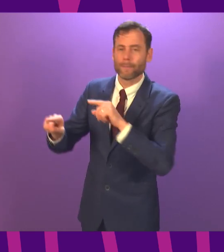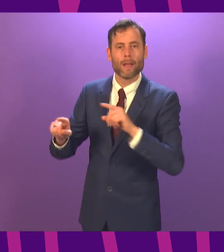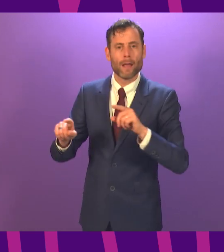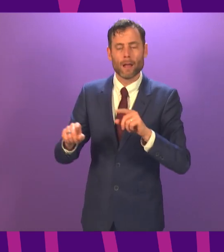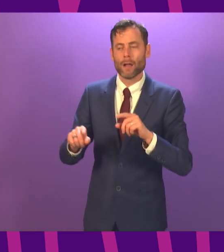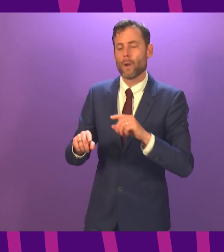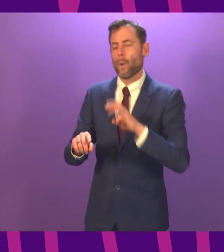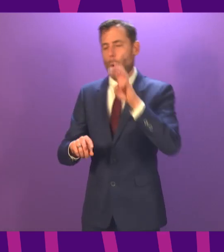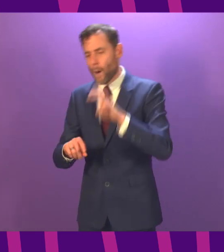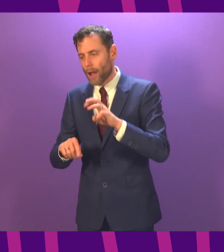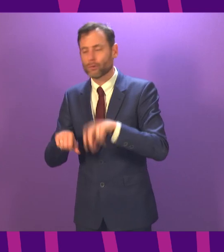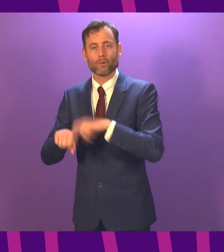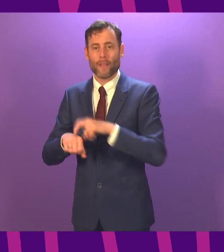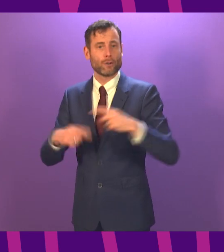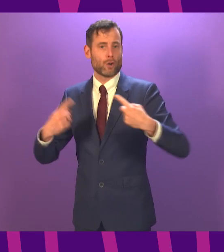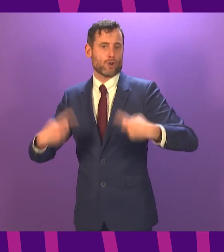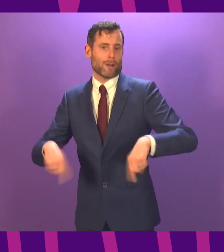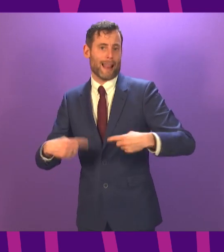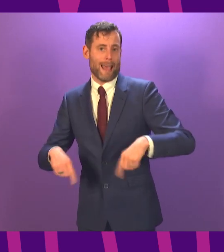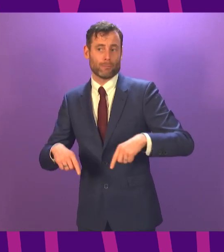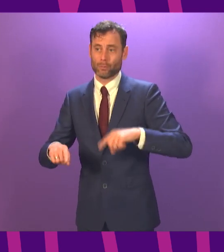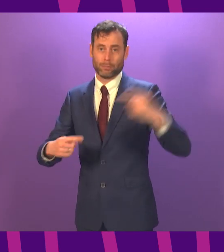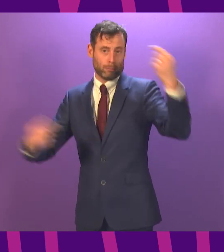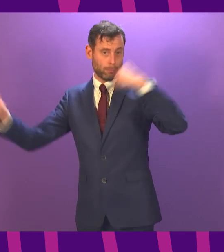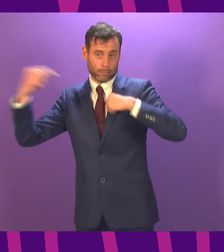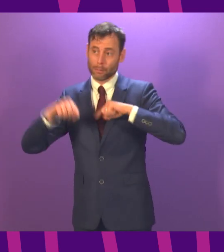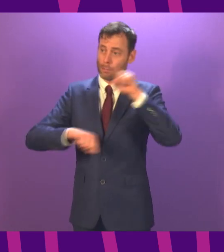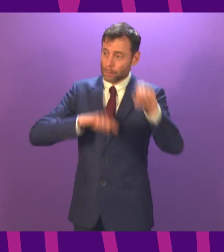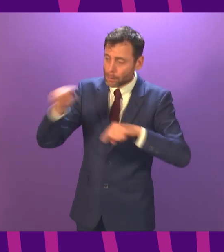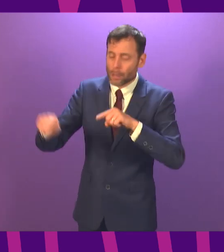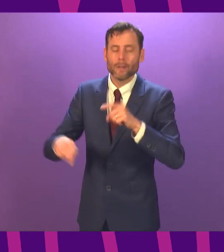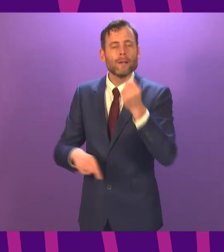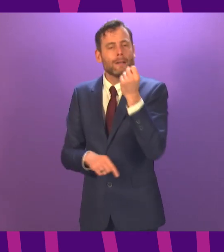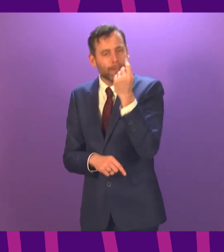include a range of exemptions for which travel is permitted. Those include but are not limited